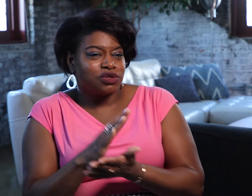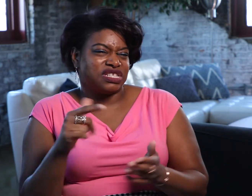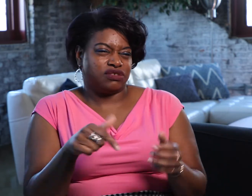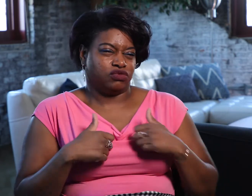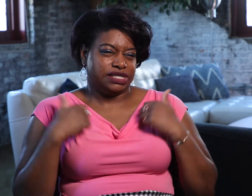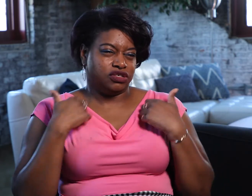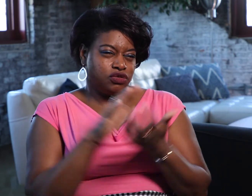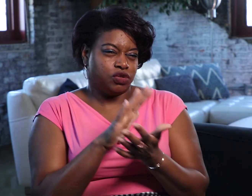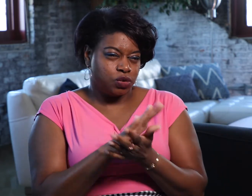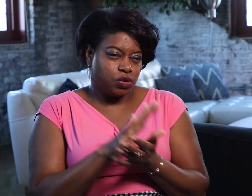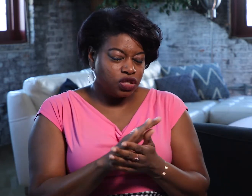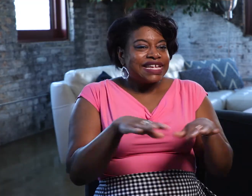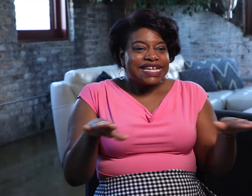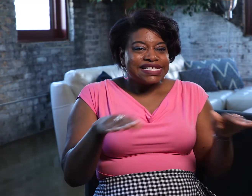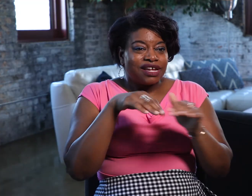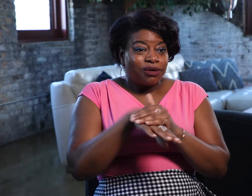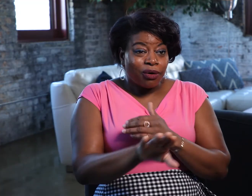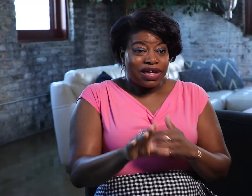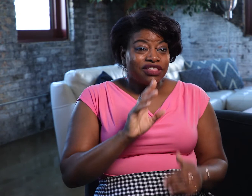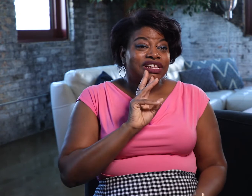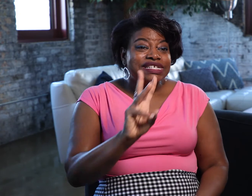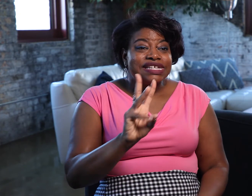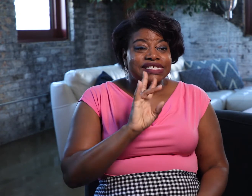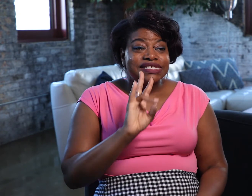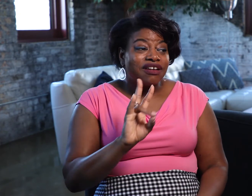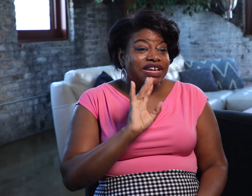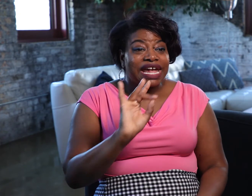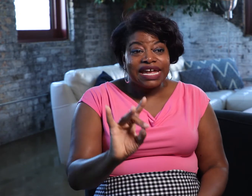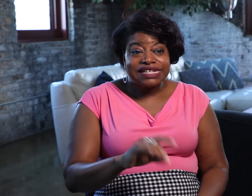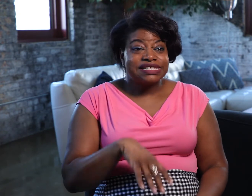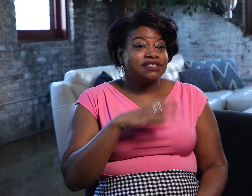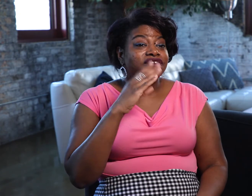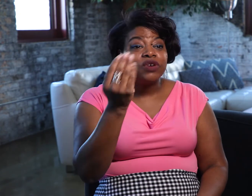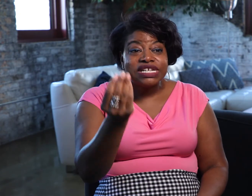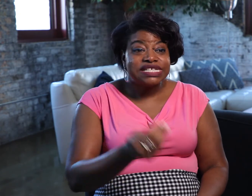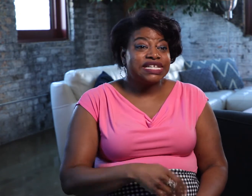Some of the kids were coming in at six, seven, eight, even 14